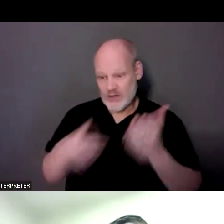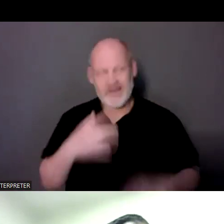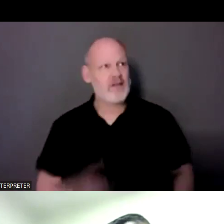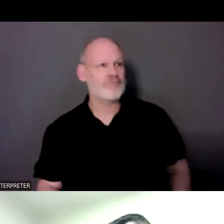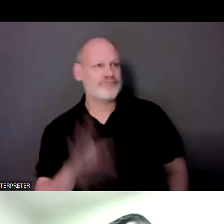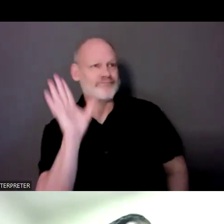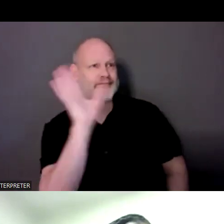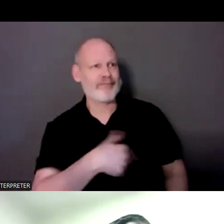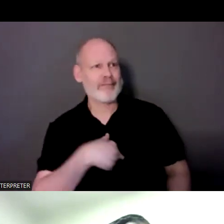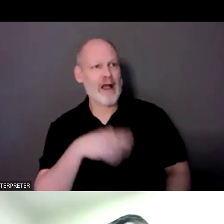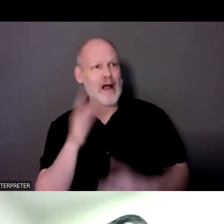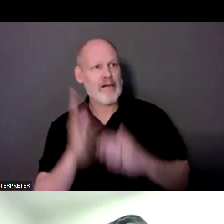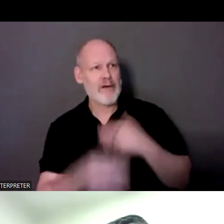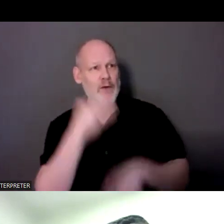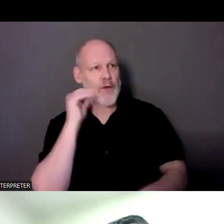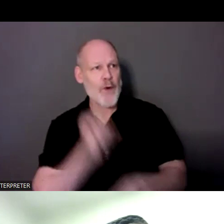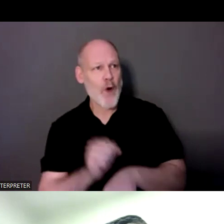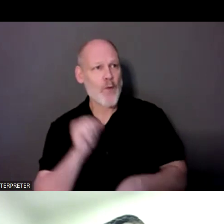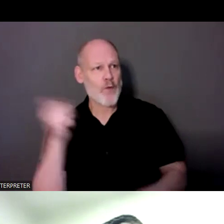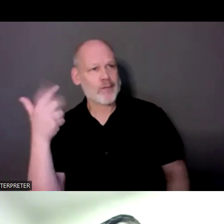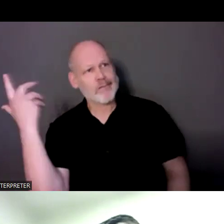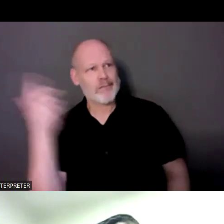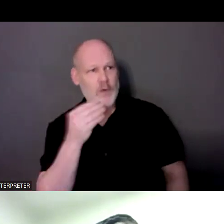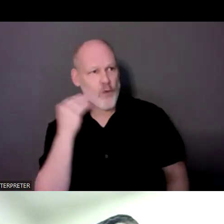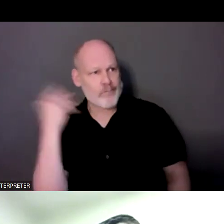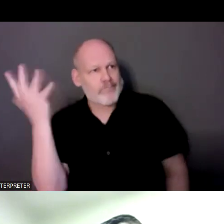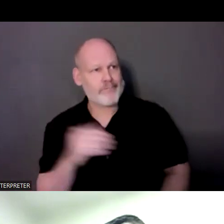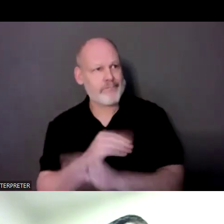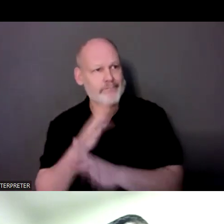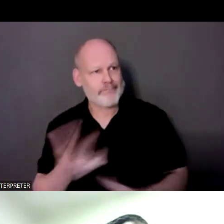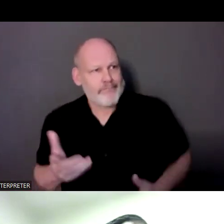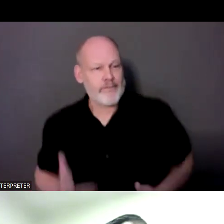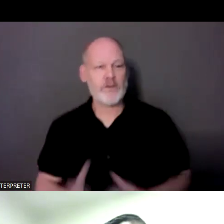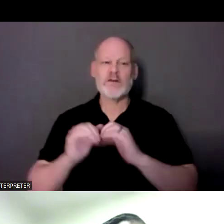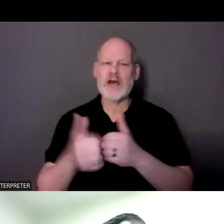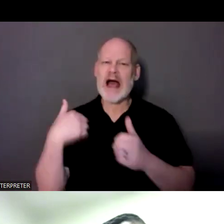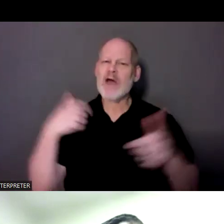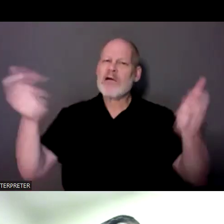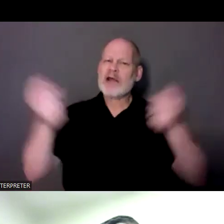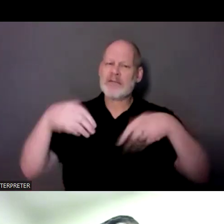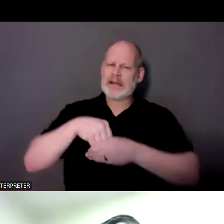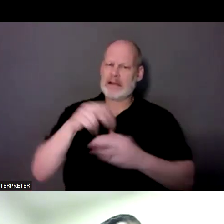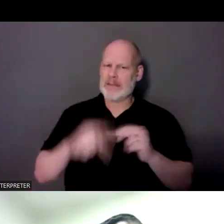here and to get those important parts? So we started with our weekly meetings